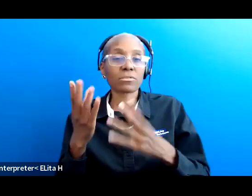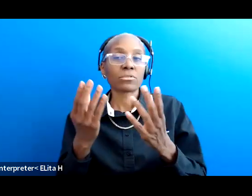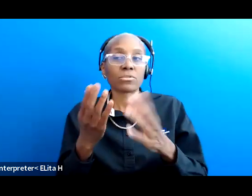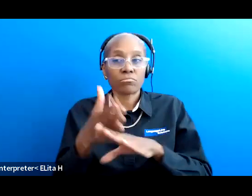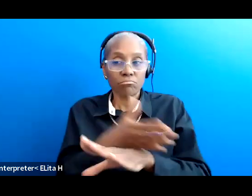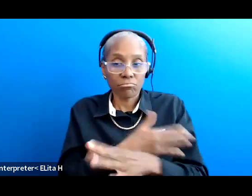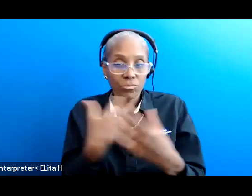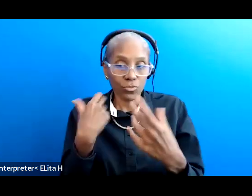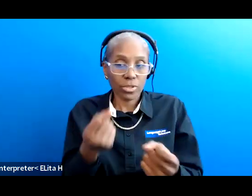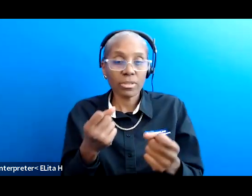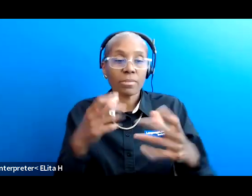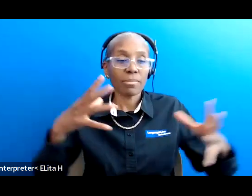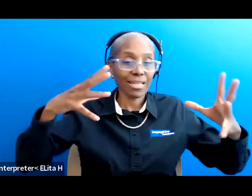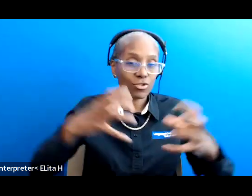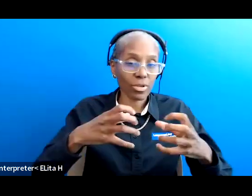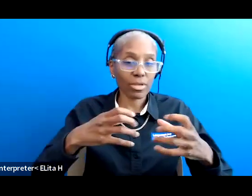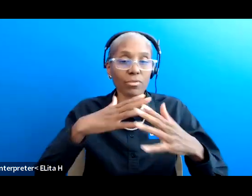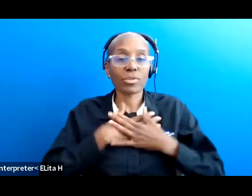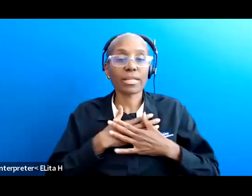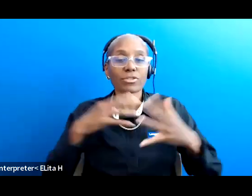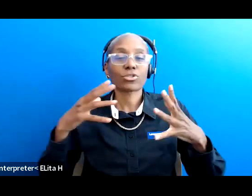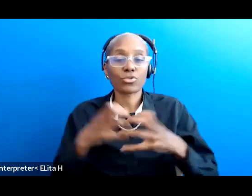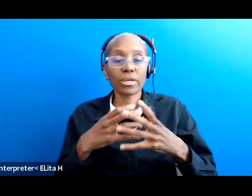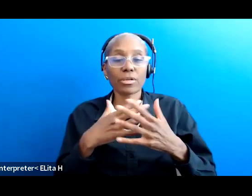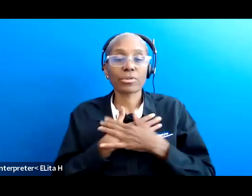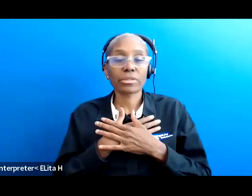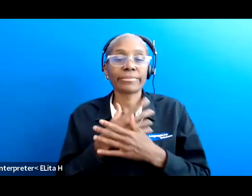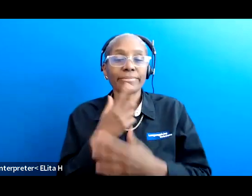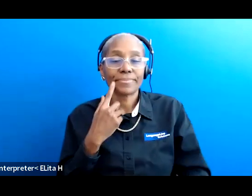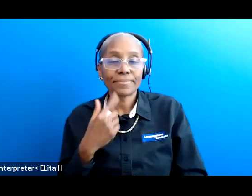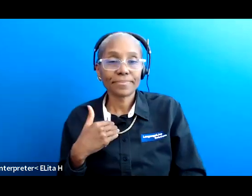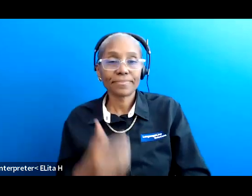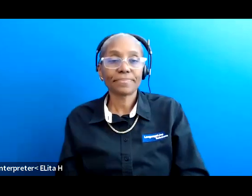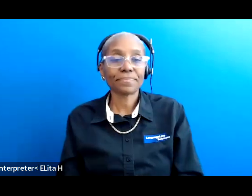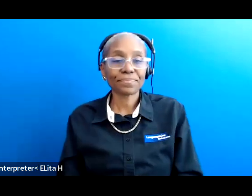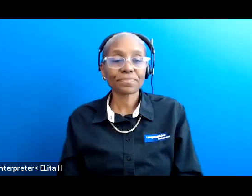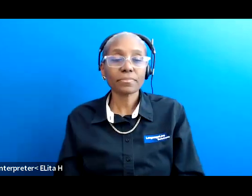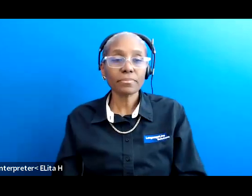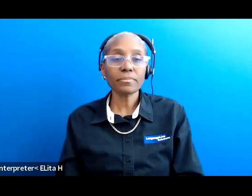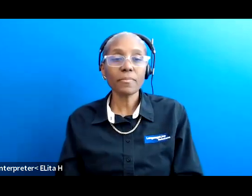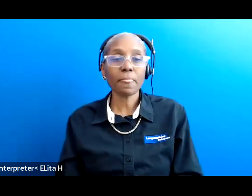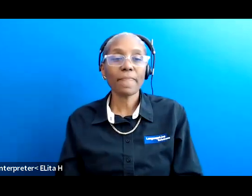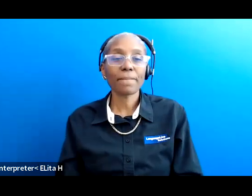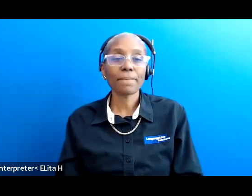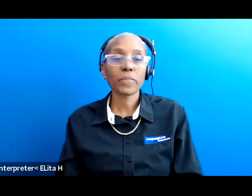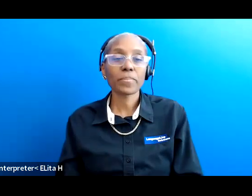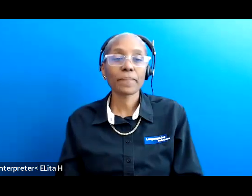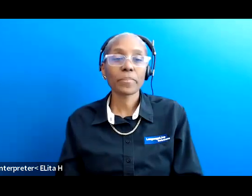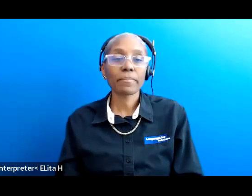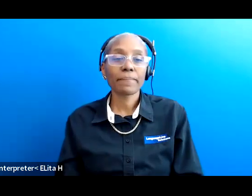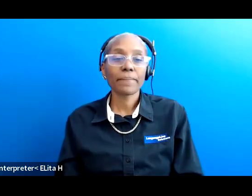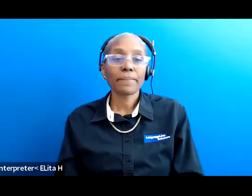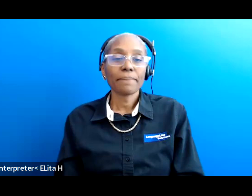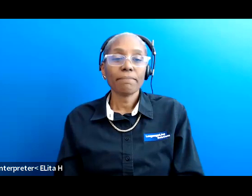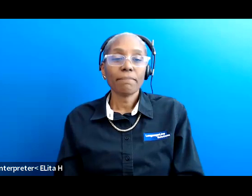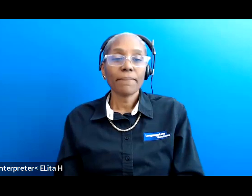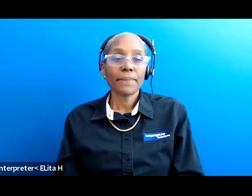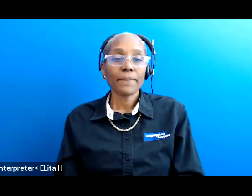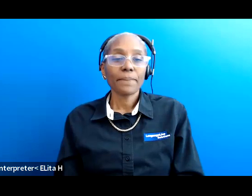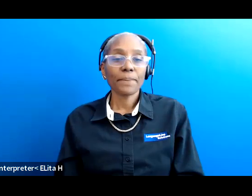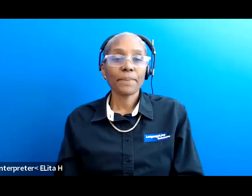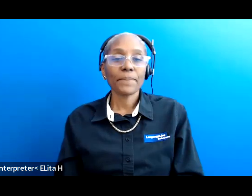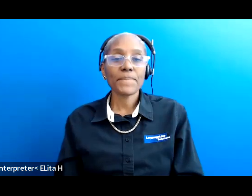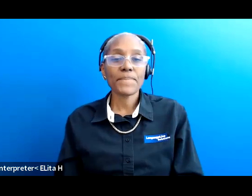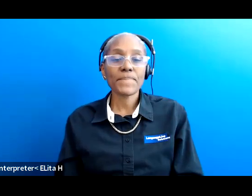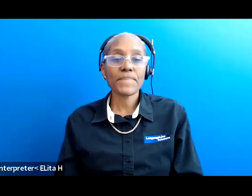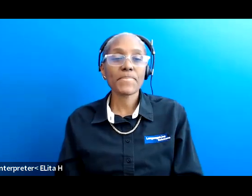relaxing those, excuse me, if you have some muscle preservation there.